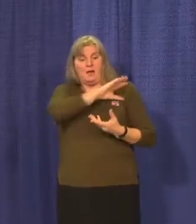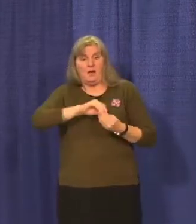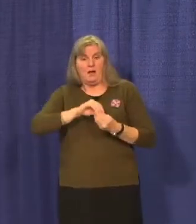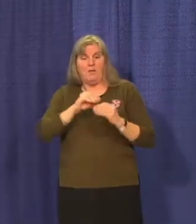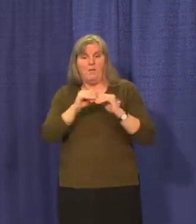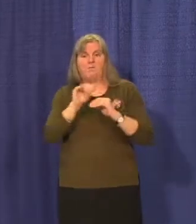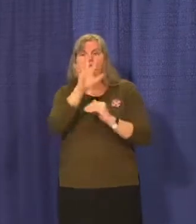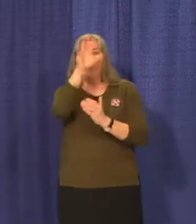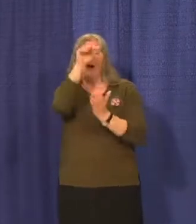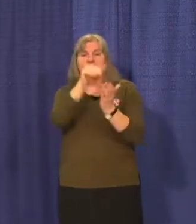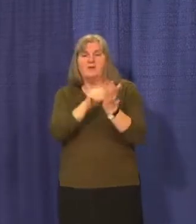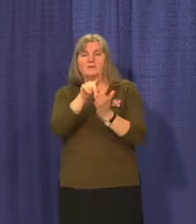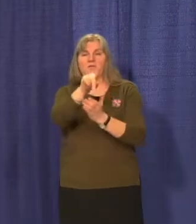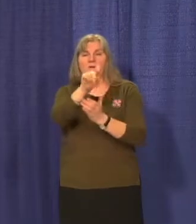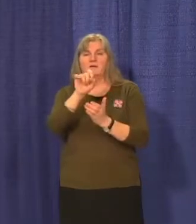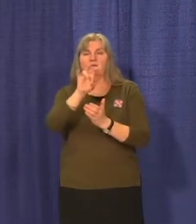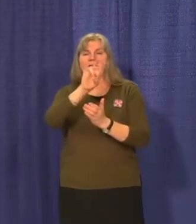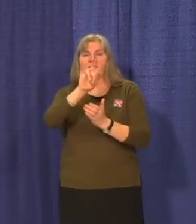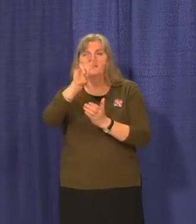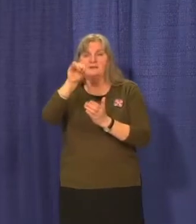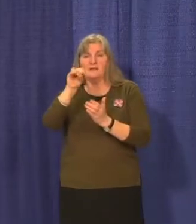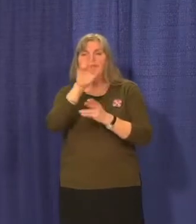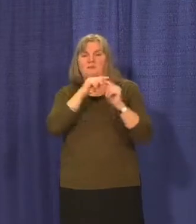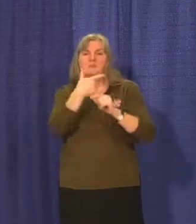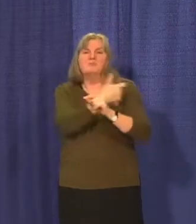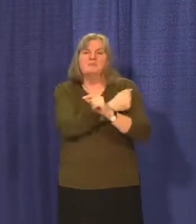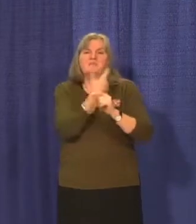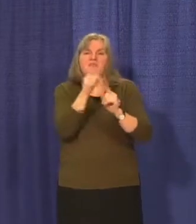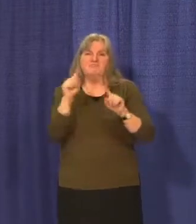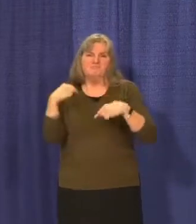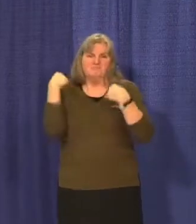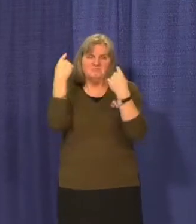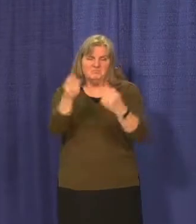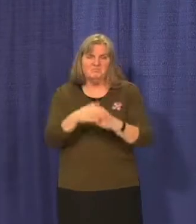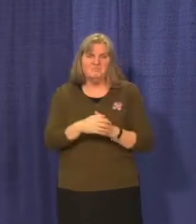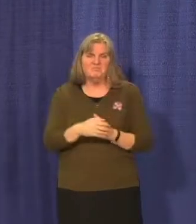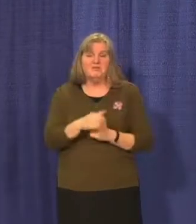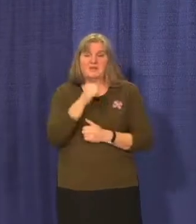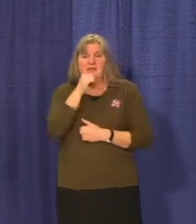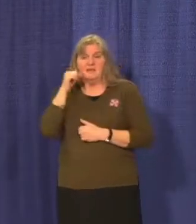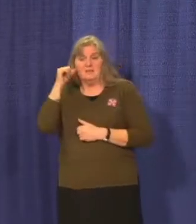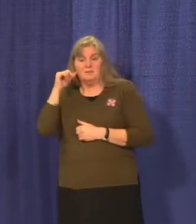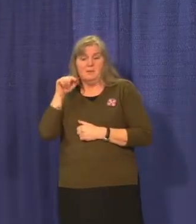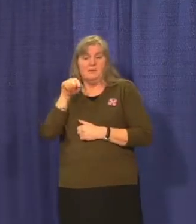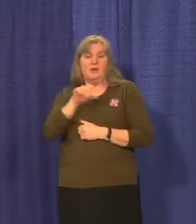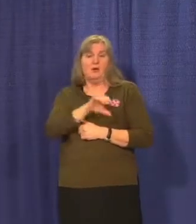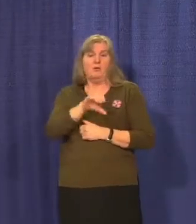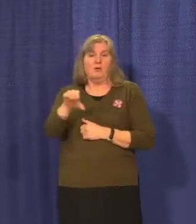have immunized more than 5,170 individuals. I was in car across yesterday at